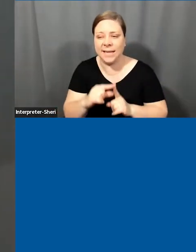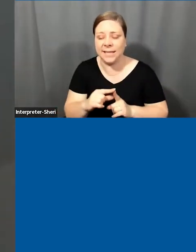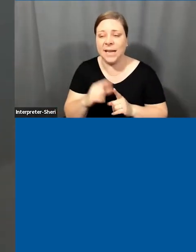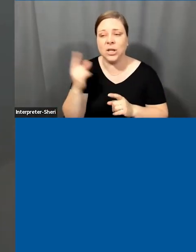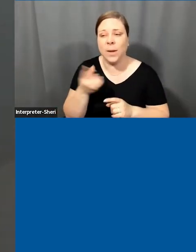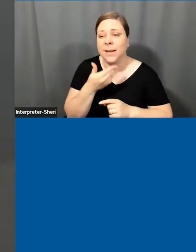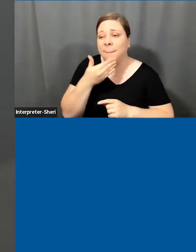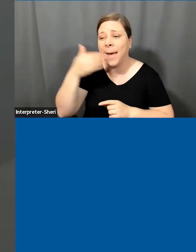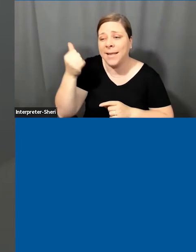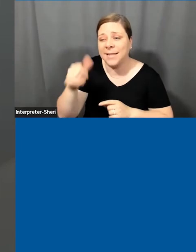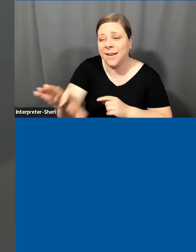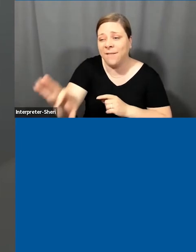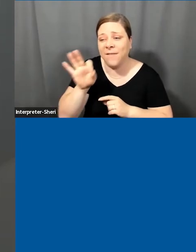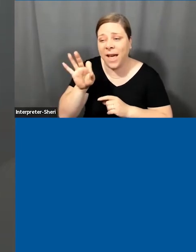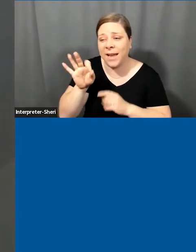who is a screen reader user to help you test.